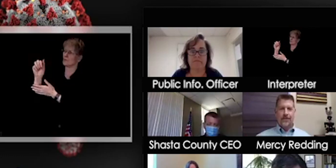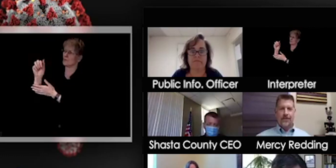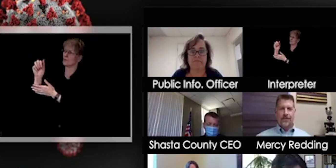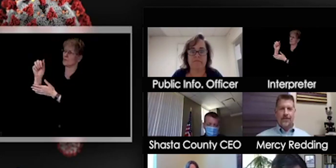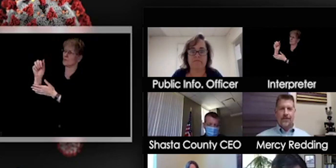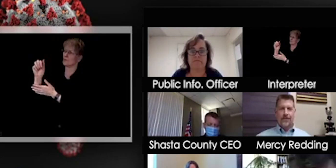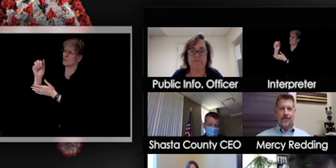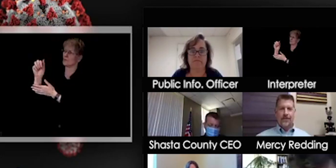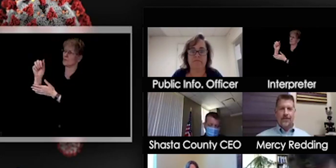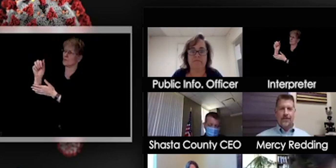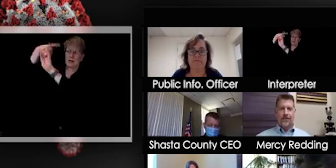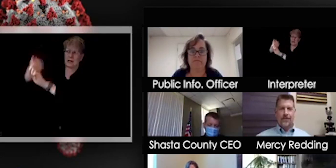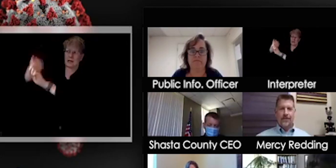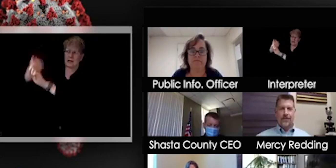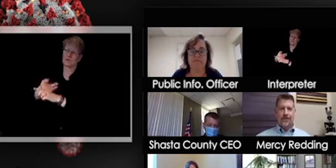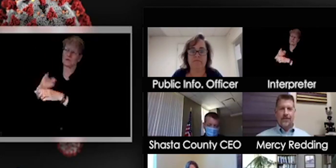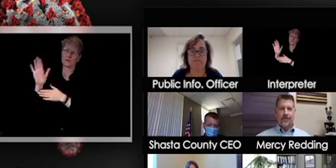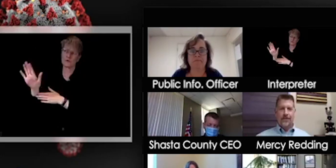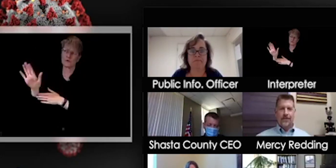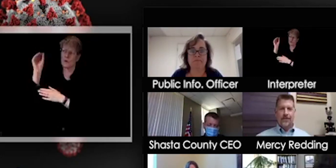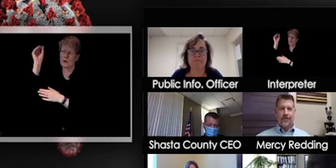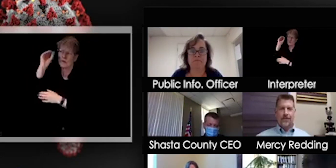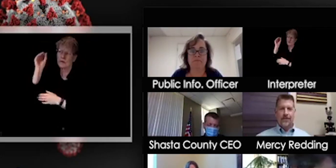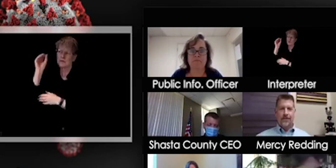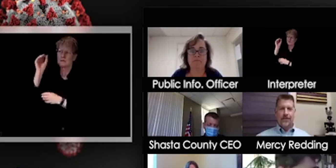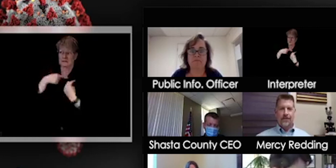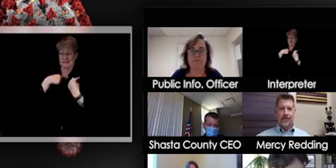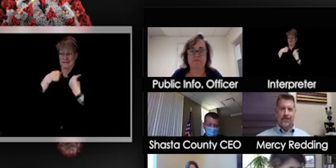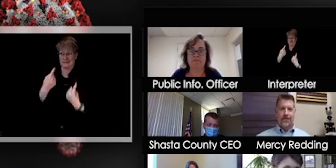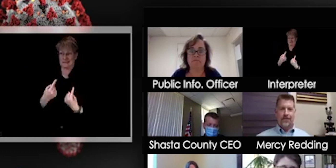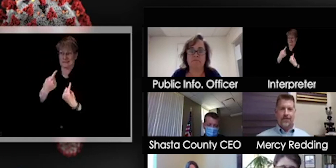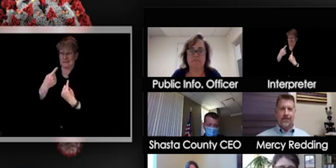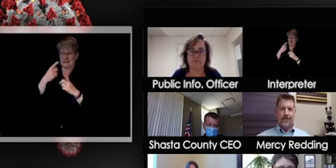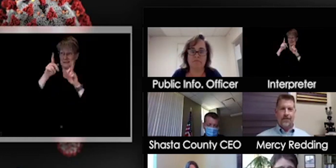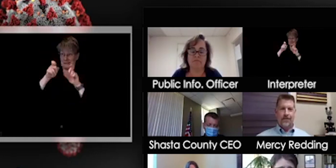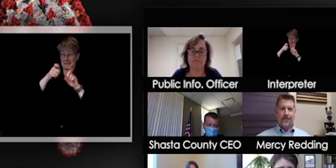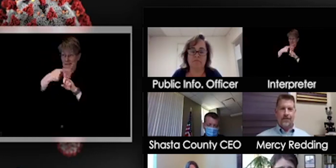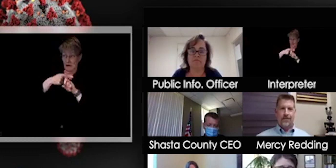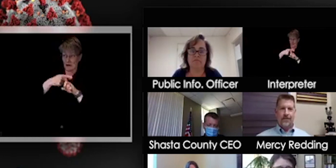given what's going on with the rising cases including young people?